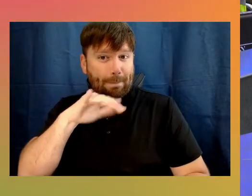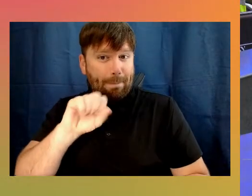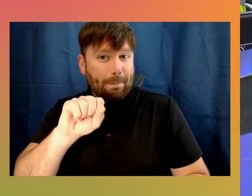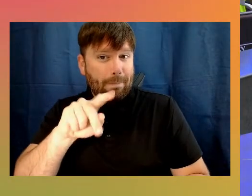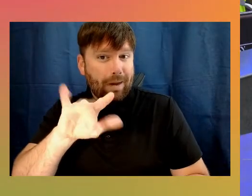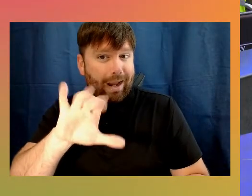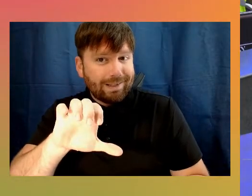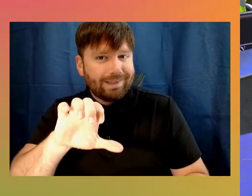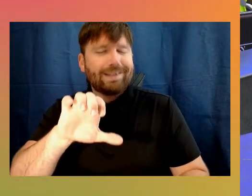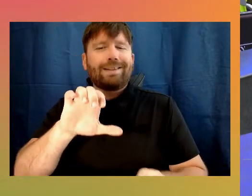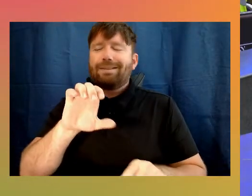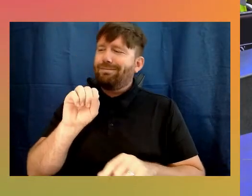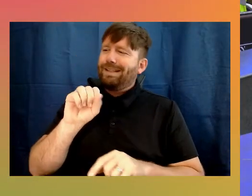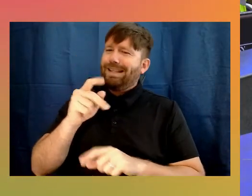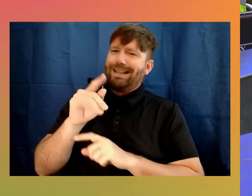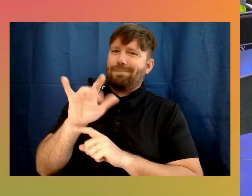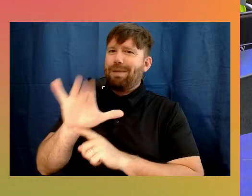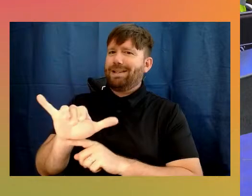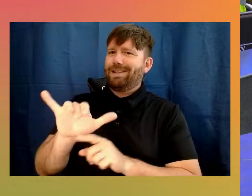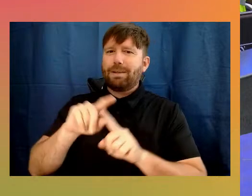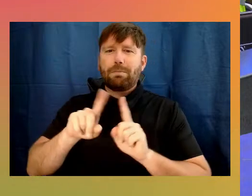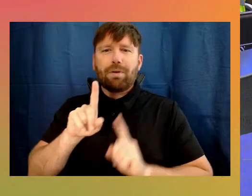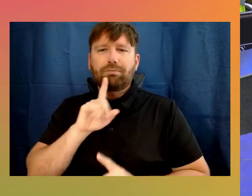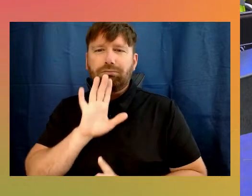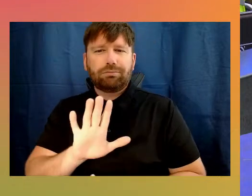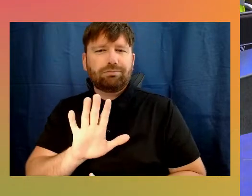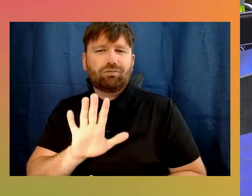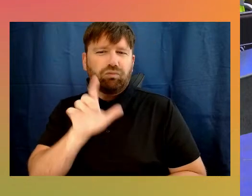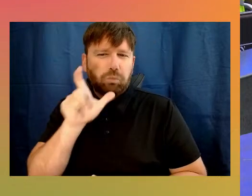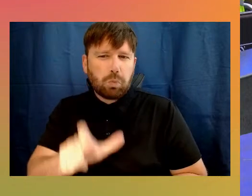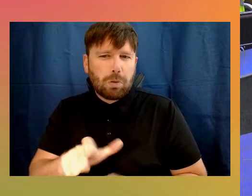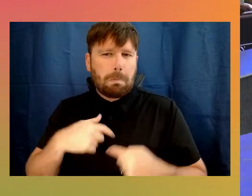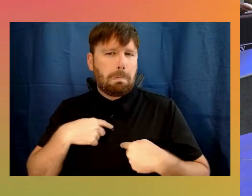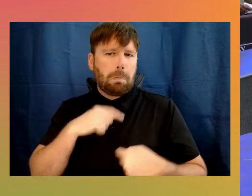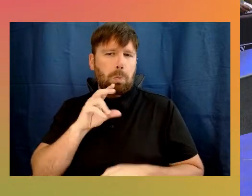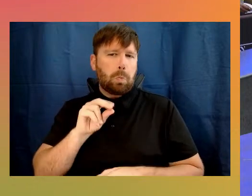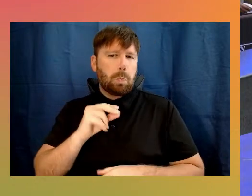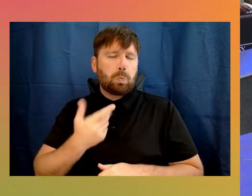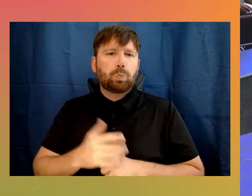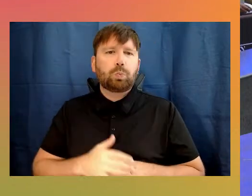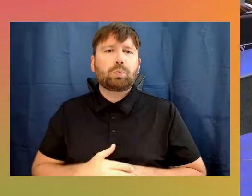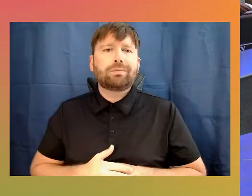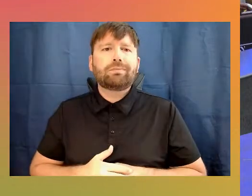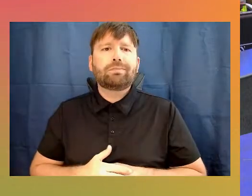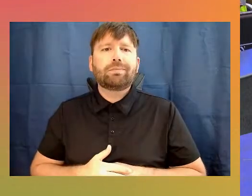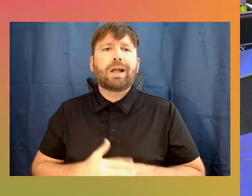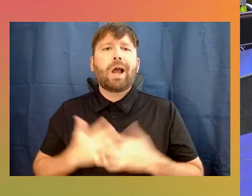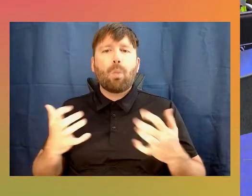OKAY. WE ARE GOING TO BE HERE. I REALLY WANT YOU TO TAP IN TO THE BREATH.